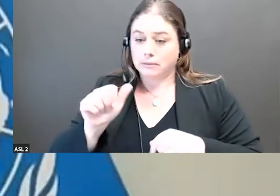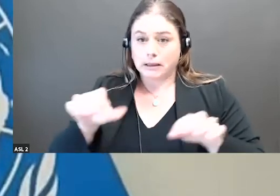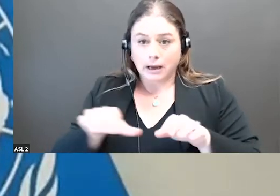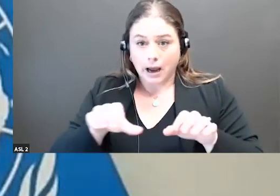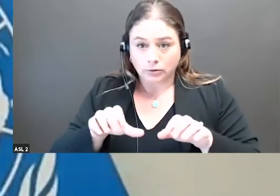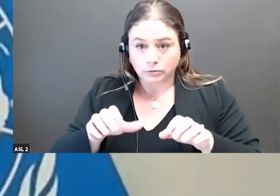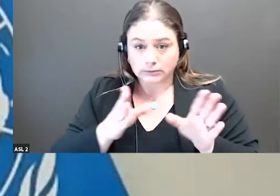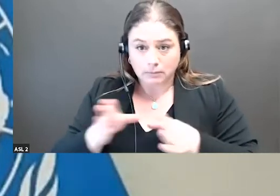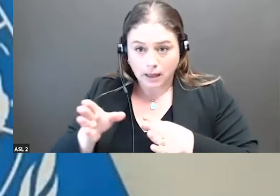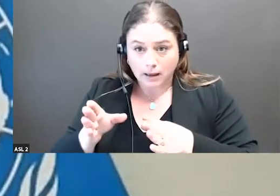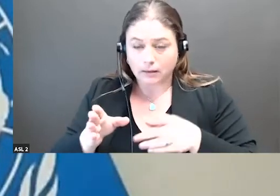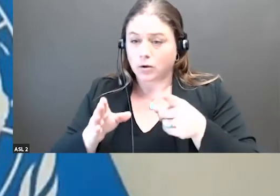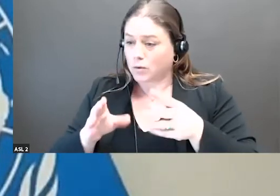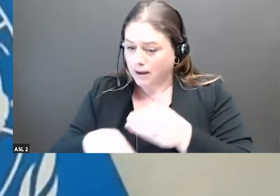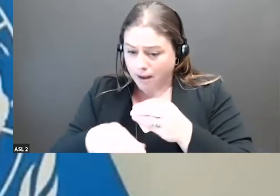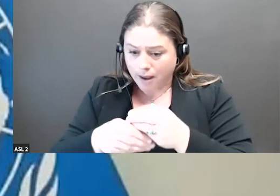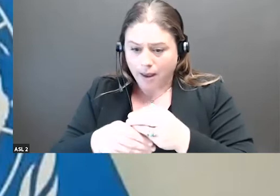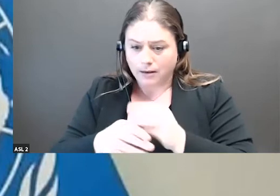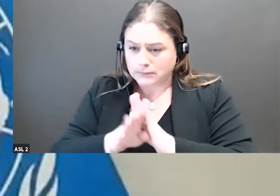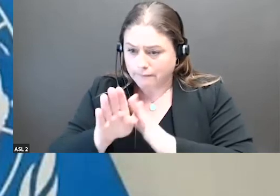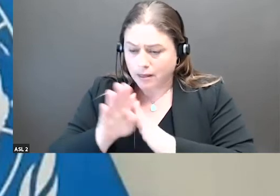you can contribute to it. I've discussed it with the minister.